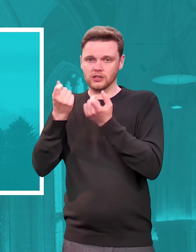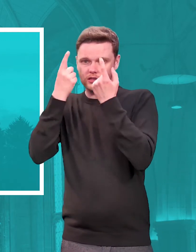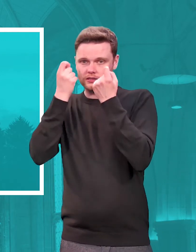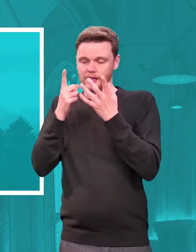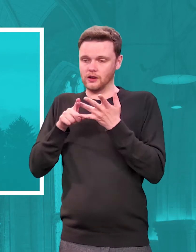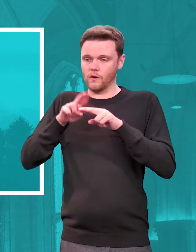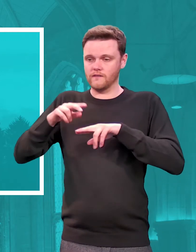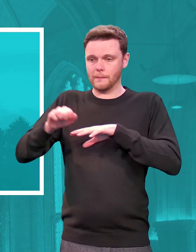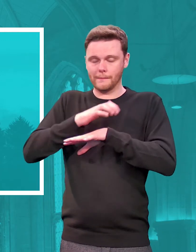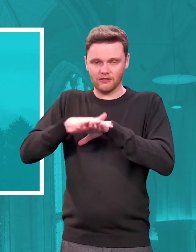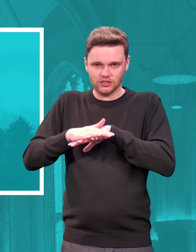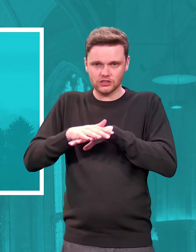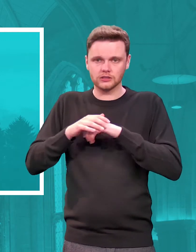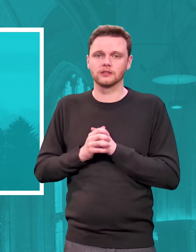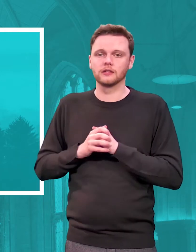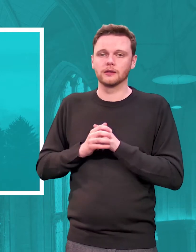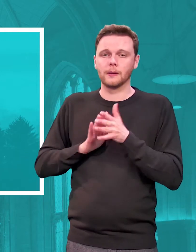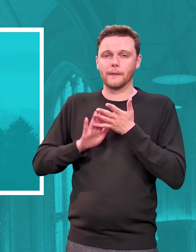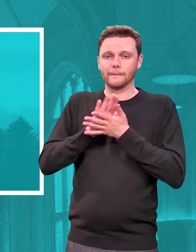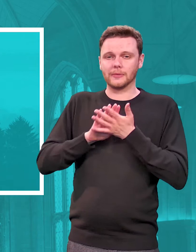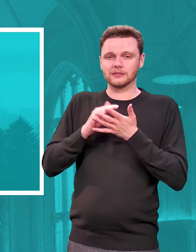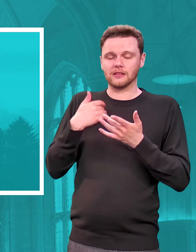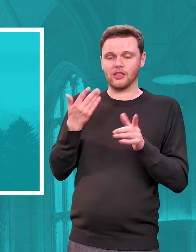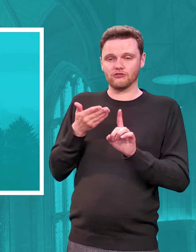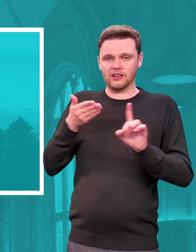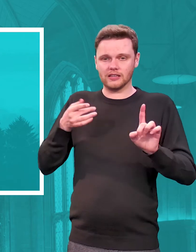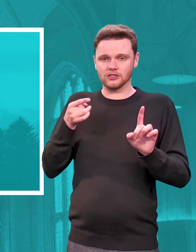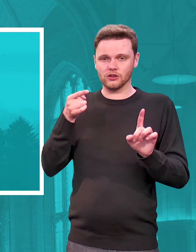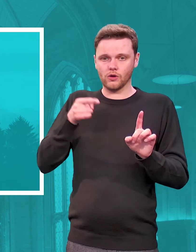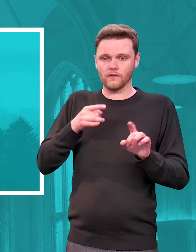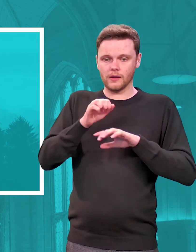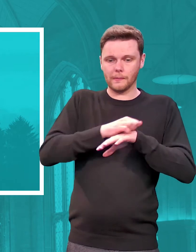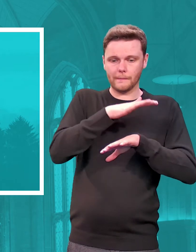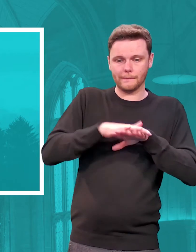to the extent that it amends the Recognition of Marriage Services Act